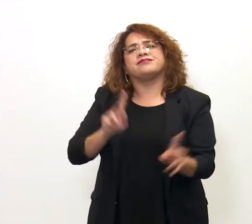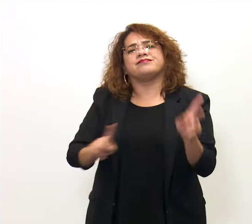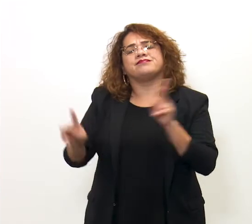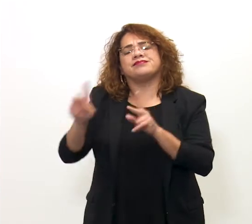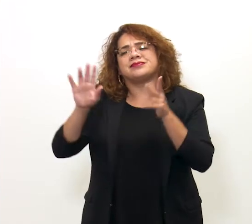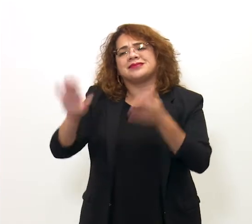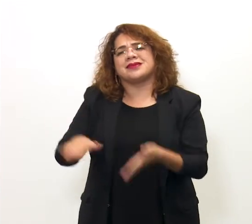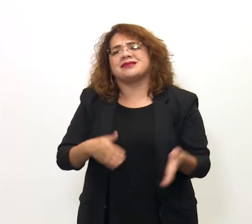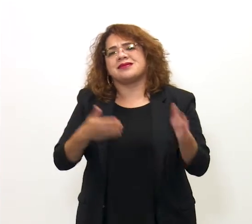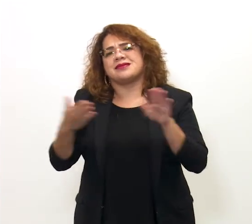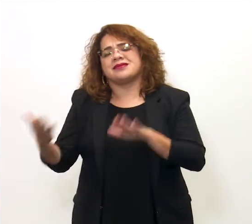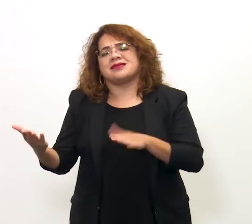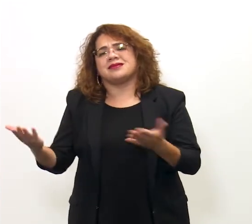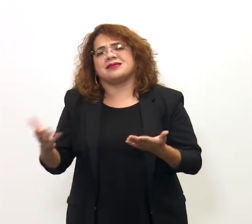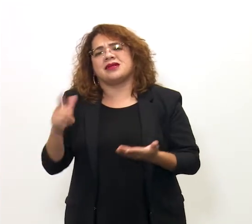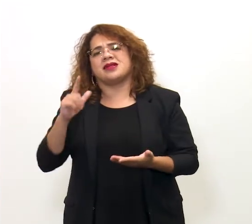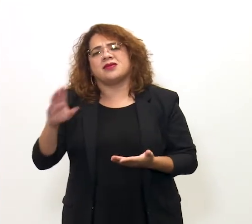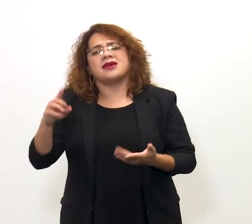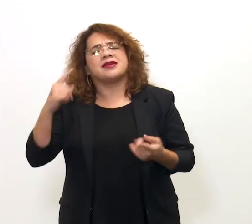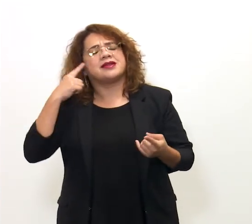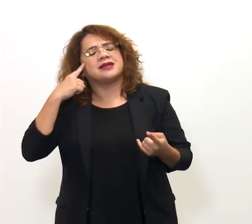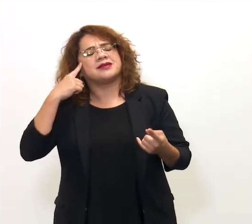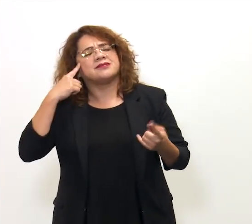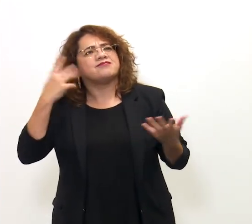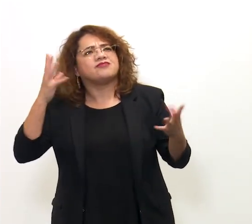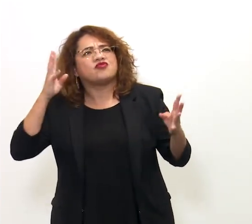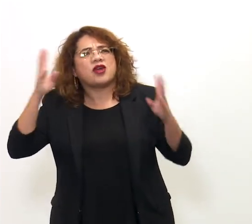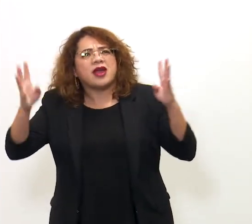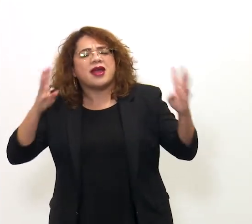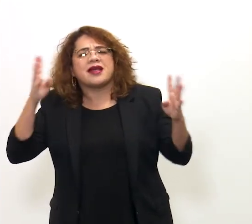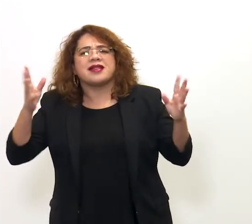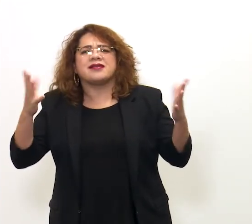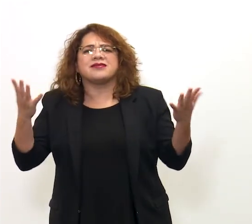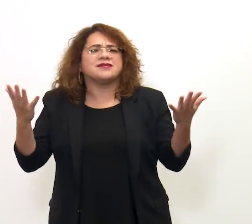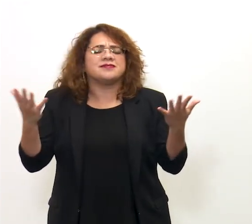big and we should think creatively. We should think a way that's respectful of the moment,